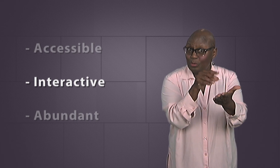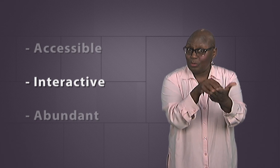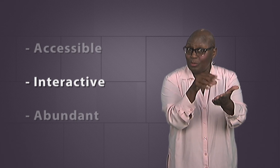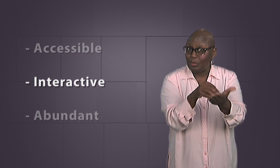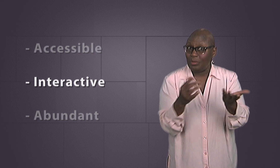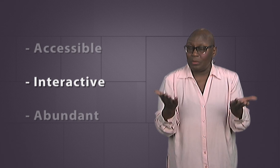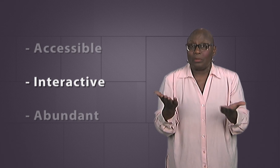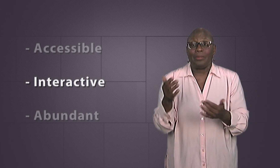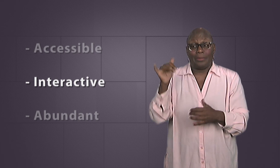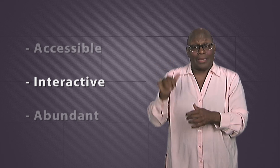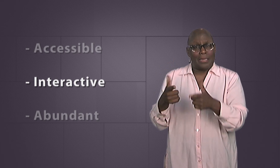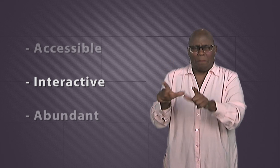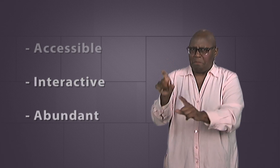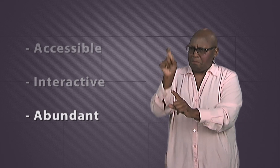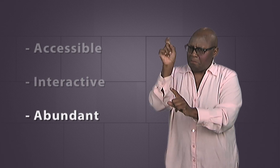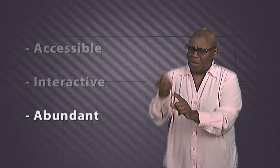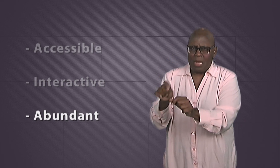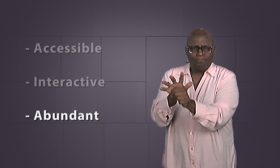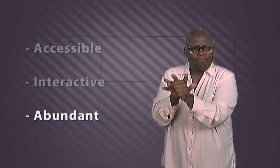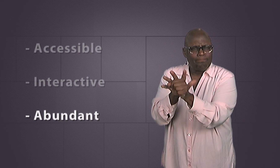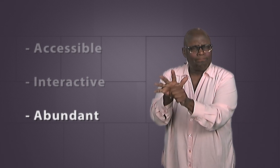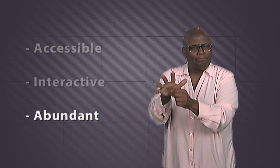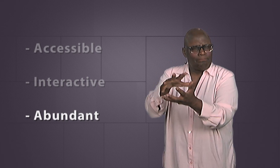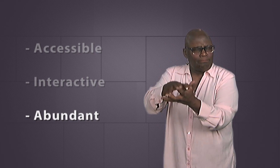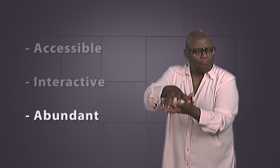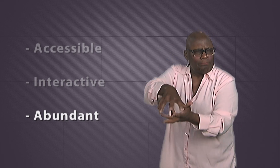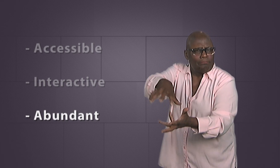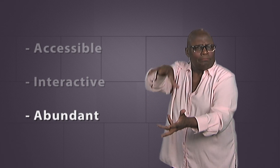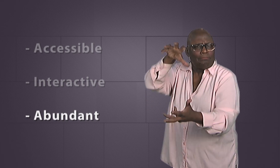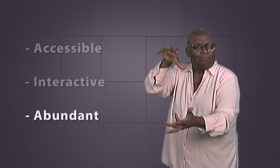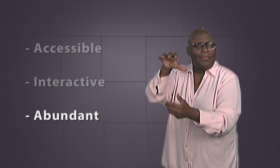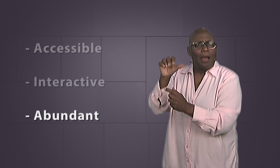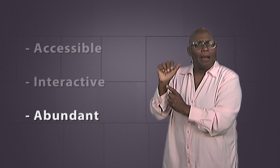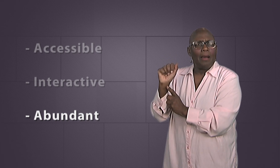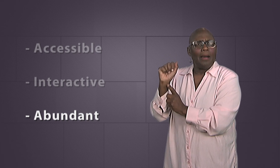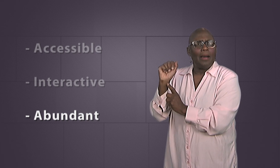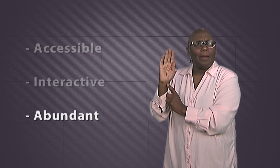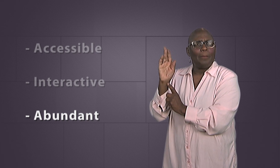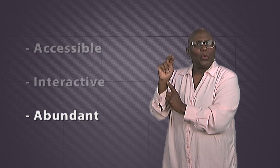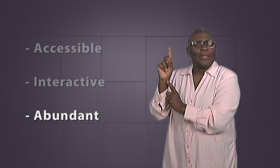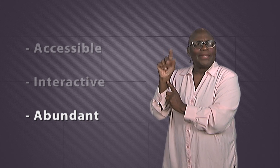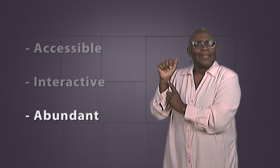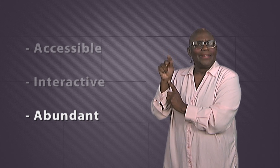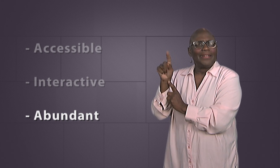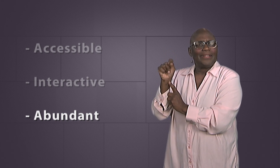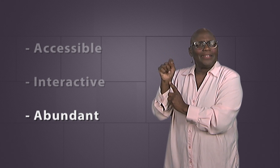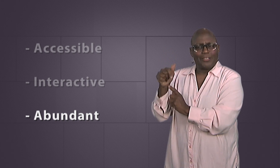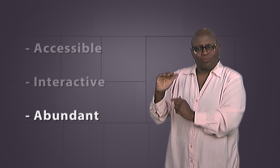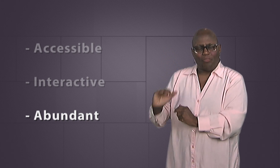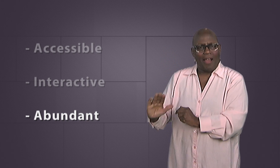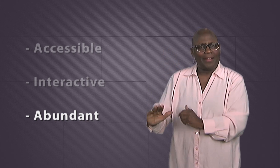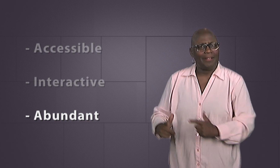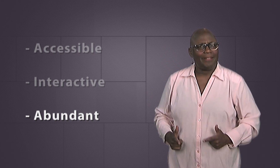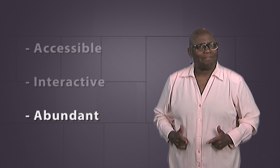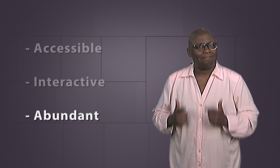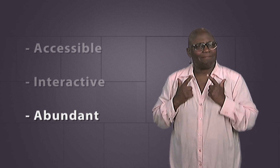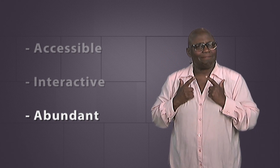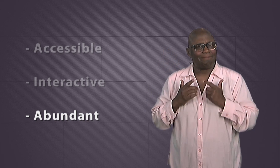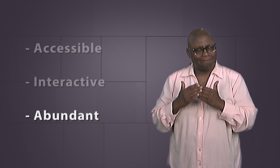that language must be plentiful and abundant throughout a child's life.